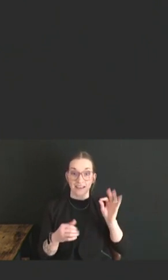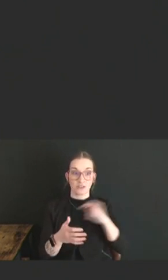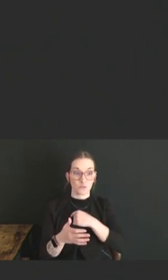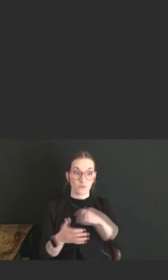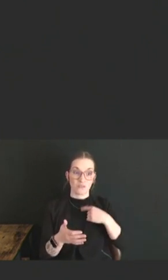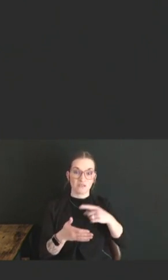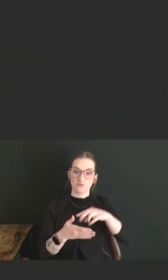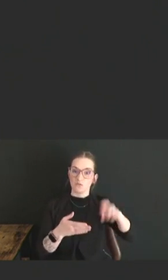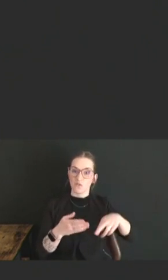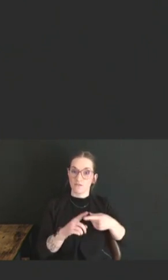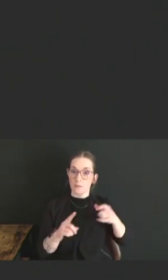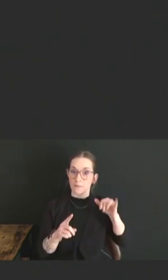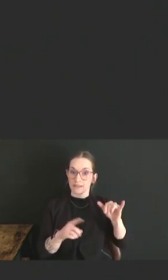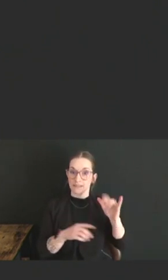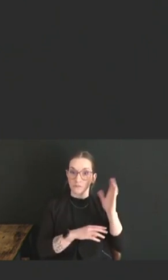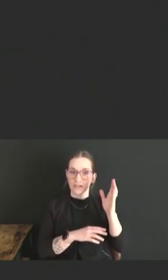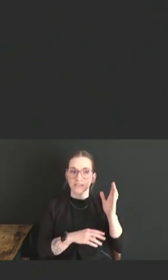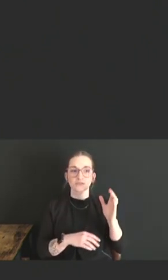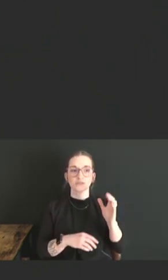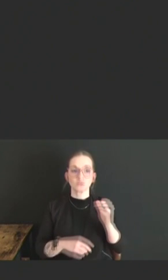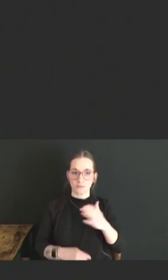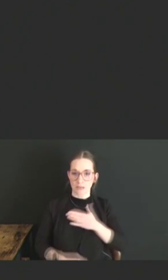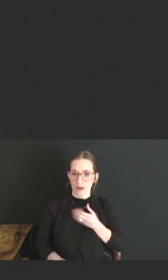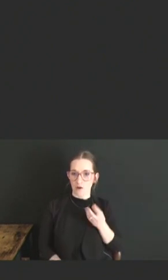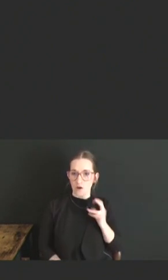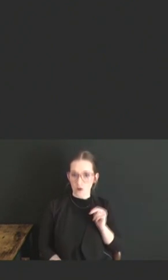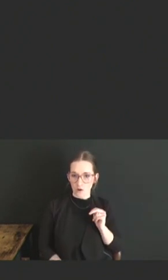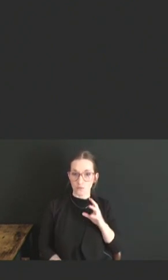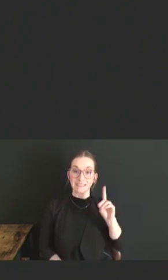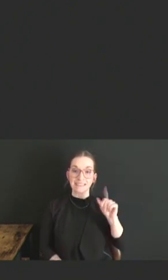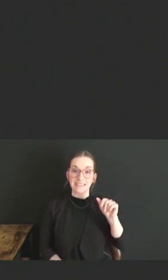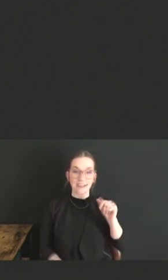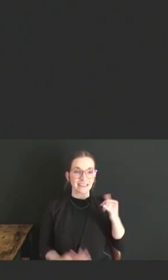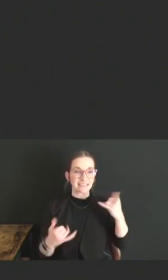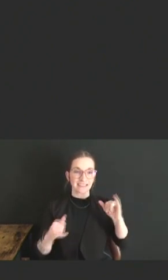own and the data are preliminary and subject to change. Next slide, please.